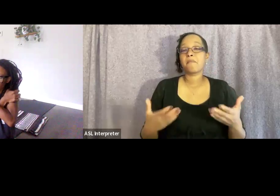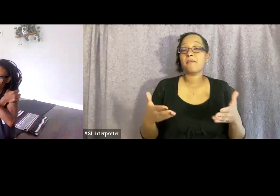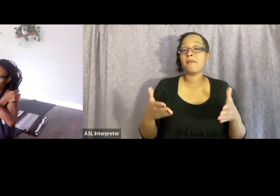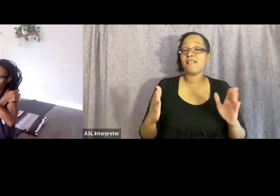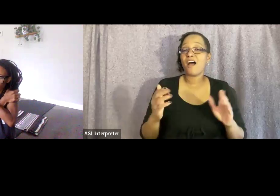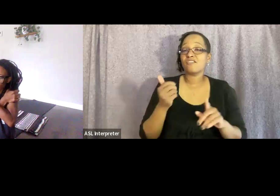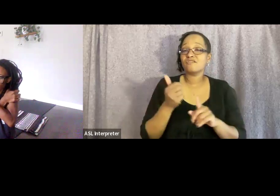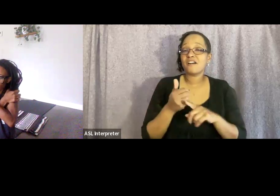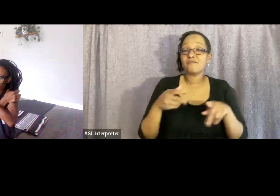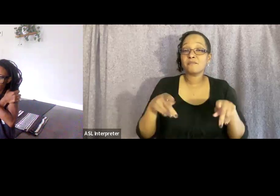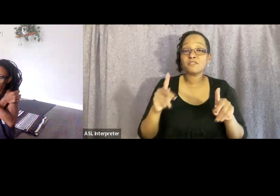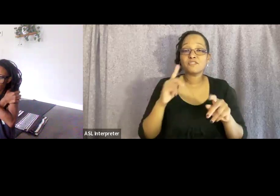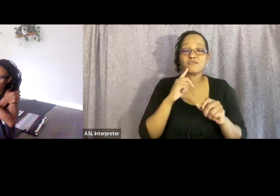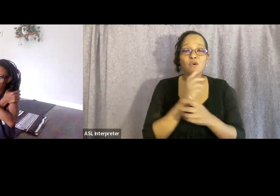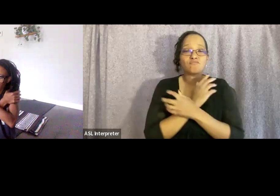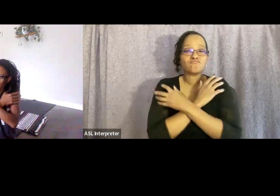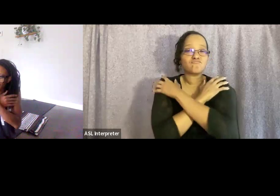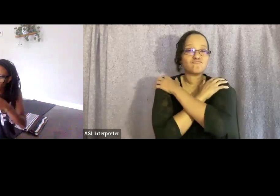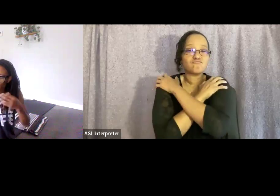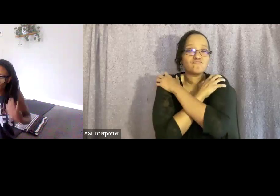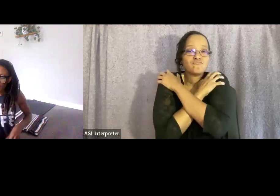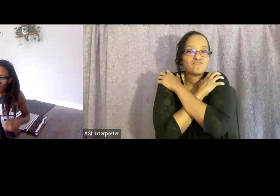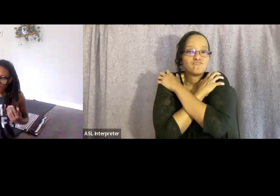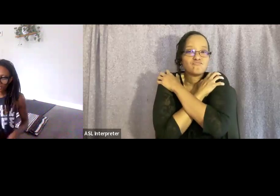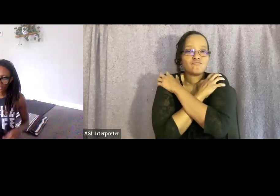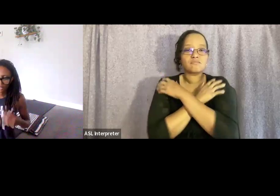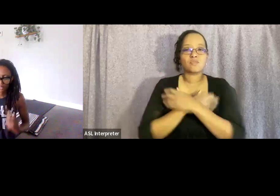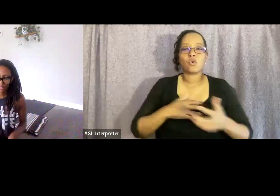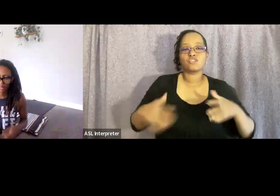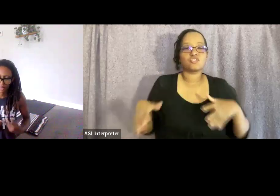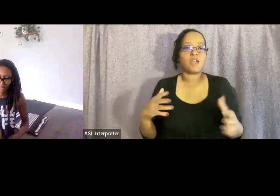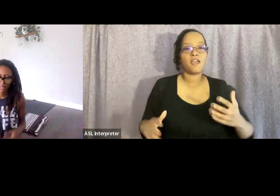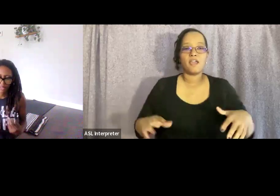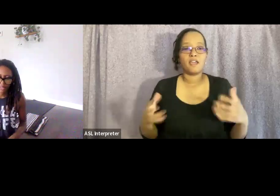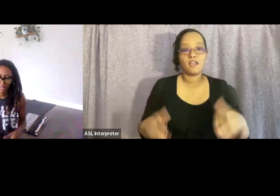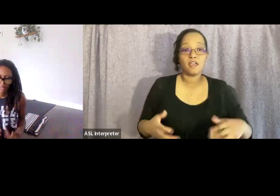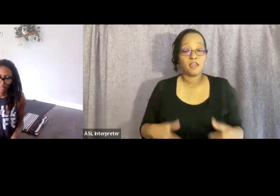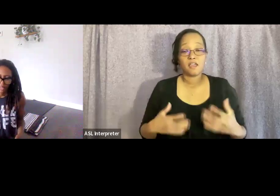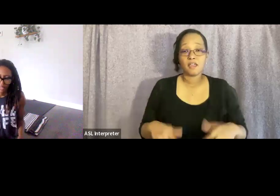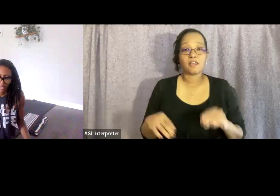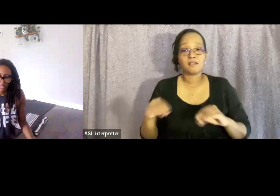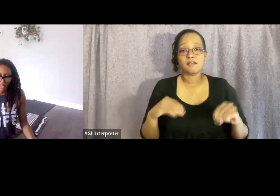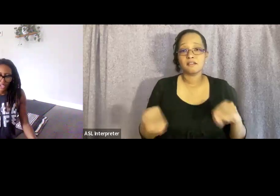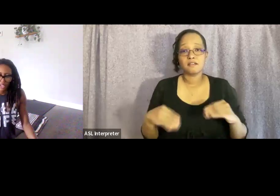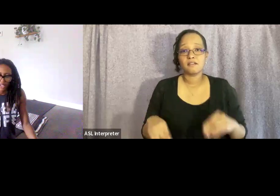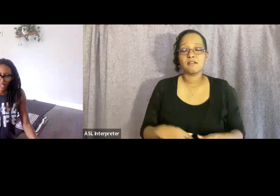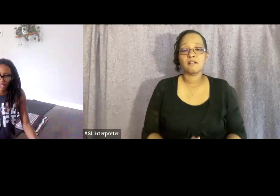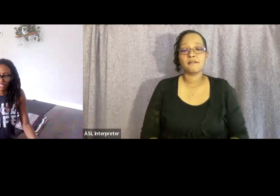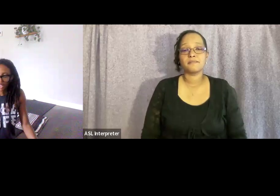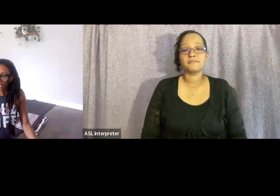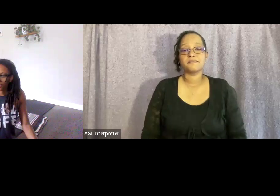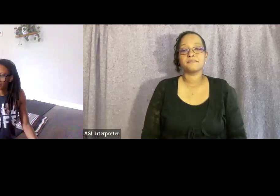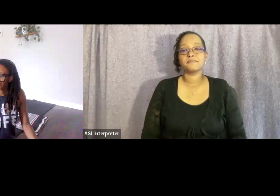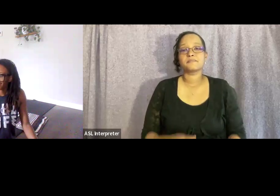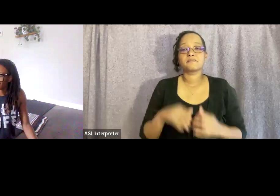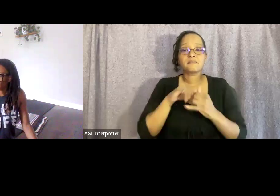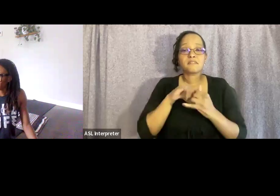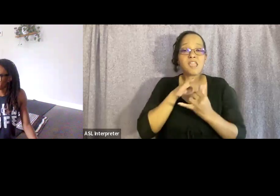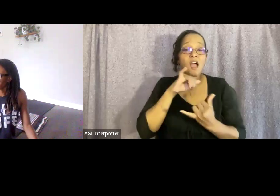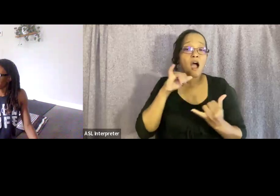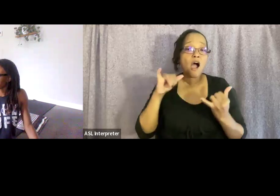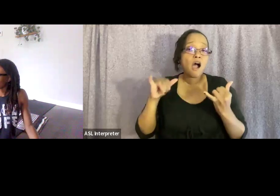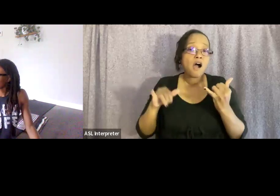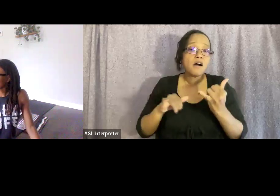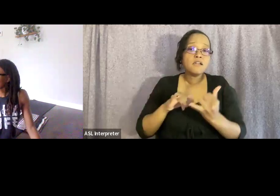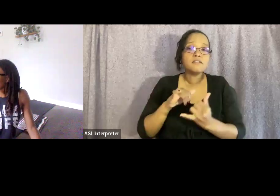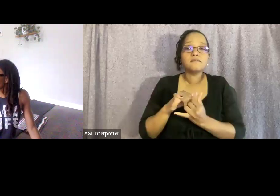if that's what's needed, a shake, a yawn, a song, a sigh.